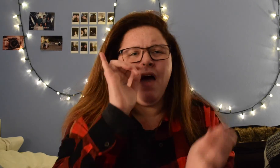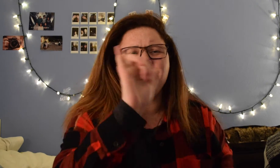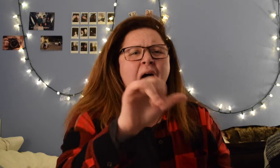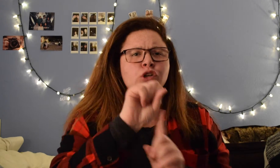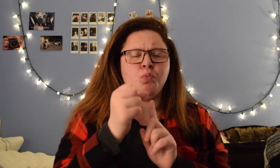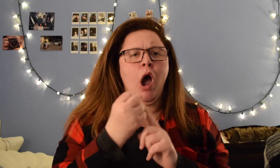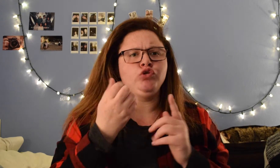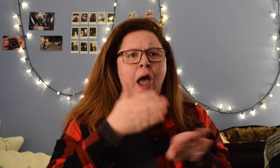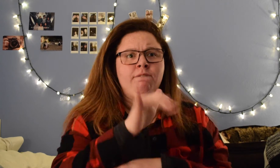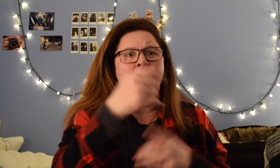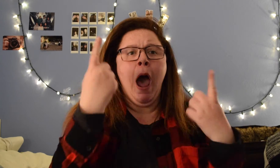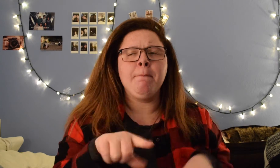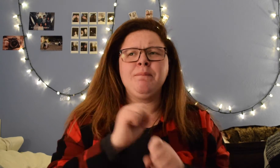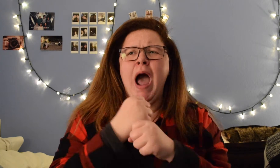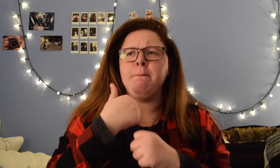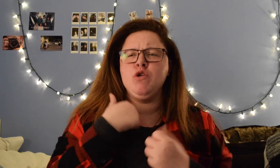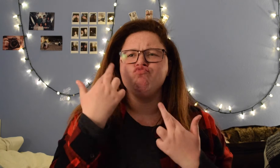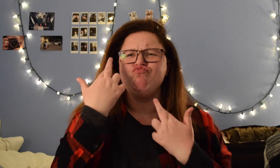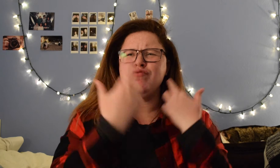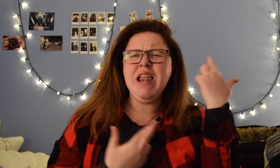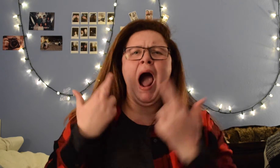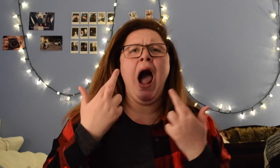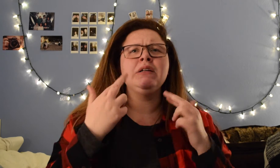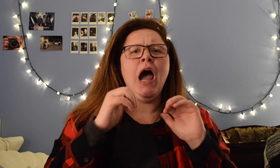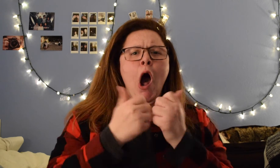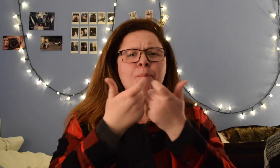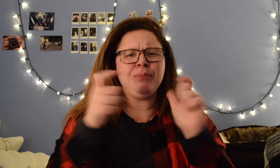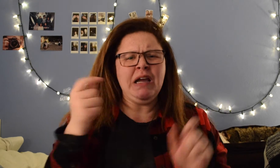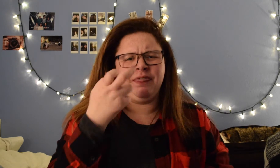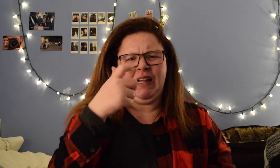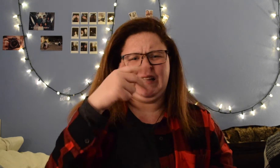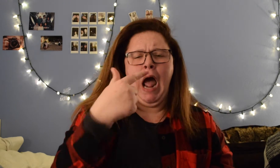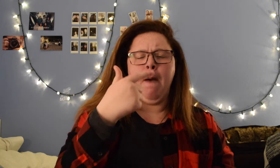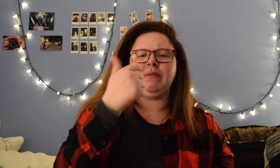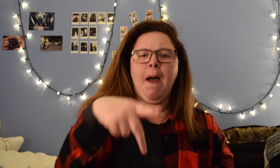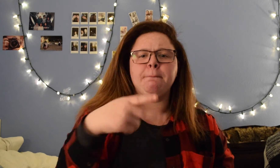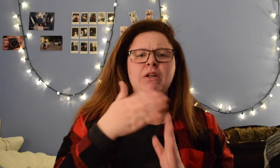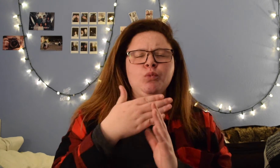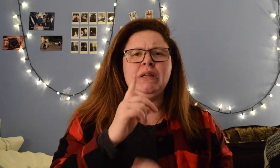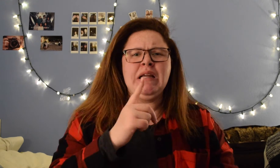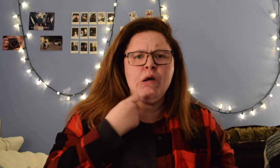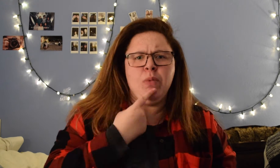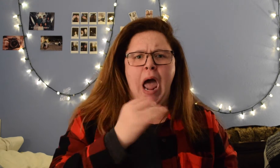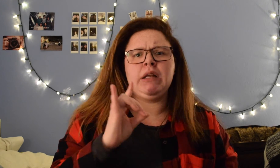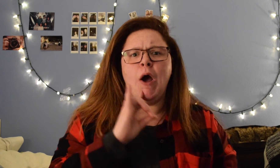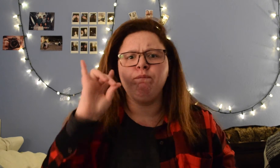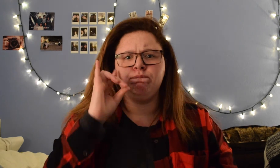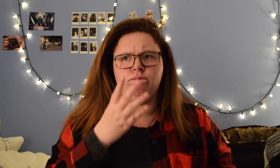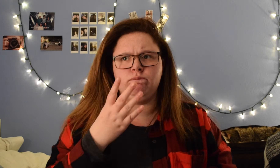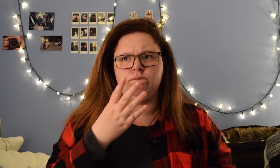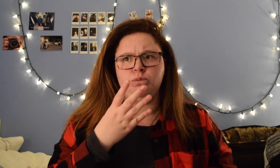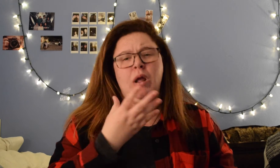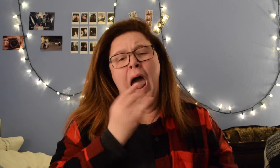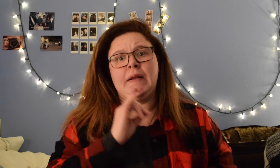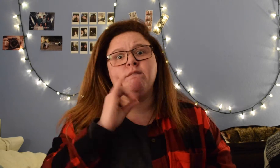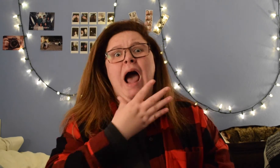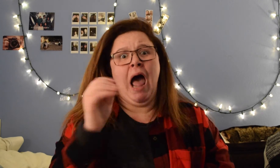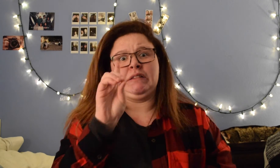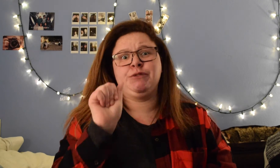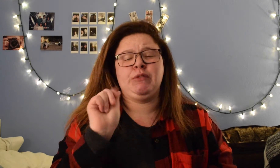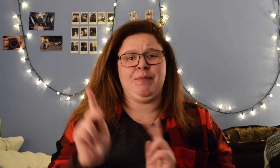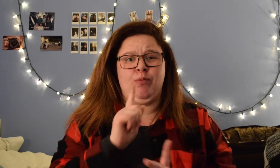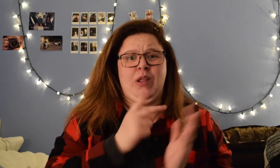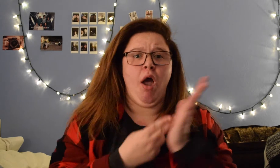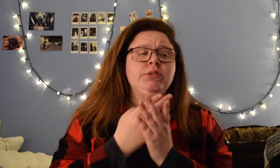After that situation, it made me realize how big the gap between hearing people and deaf people (disabilities too as well)